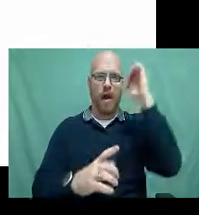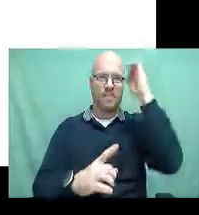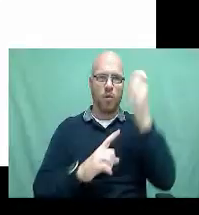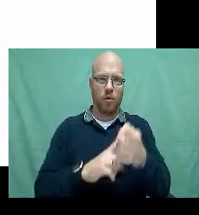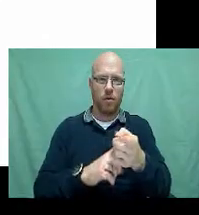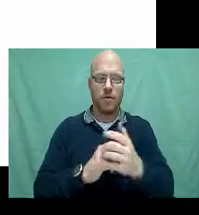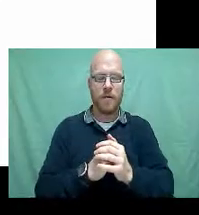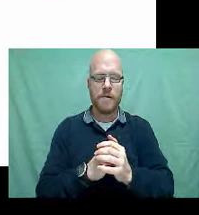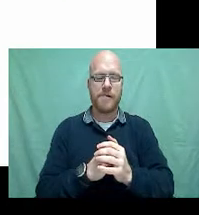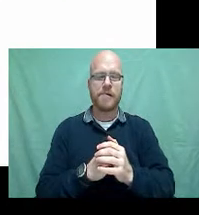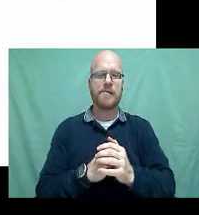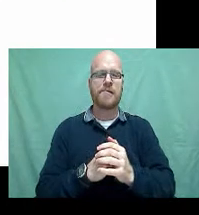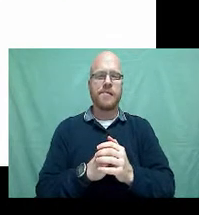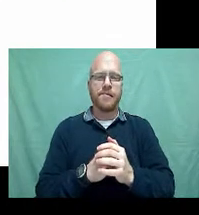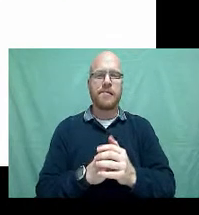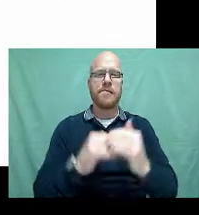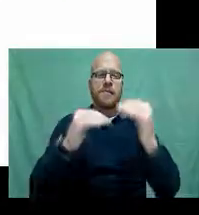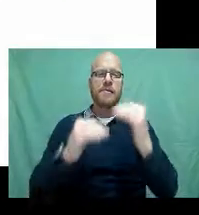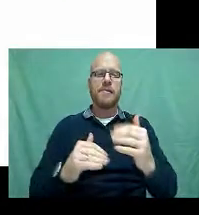It has a whole number for an exponent.